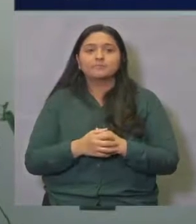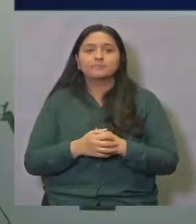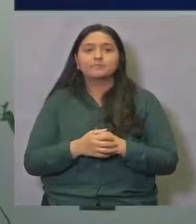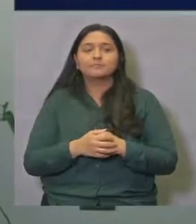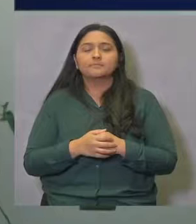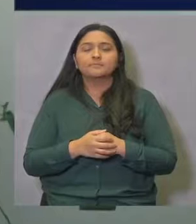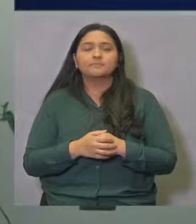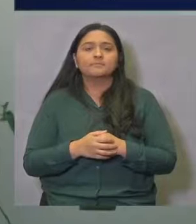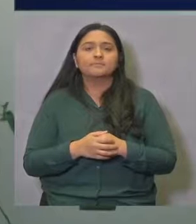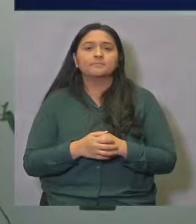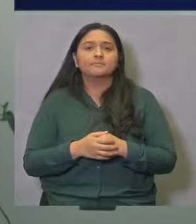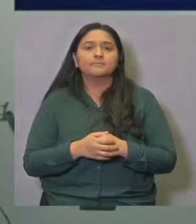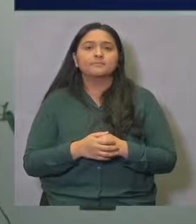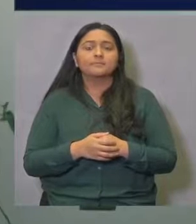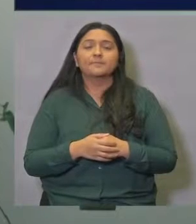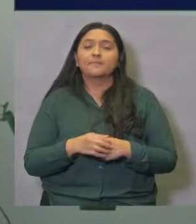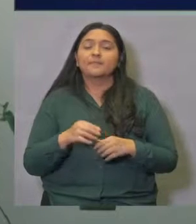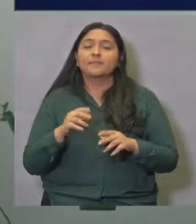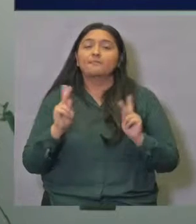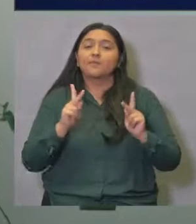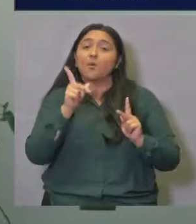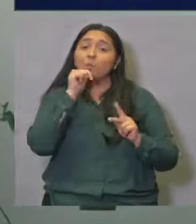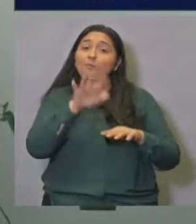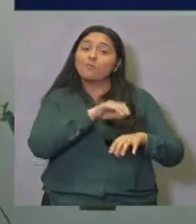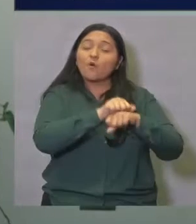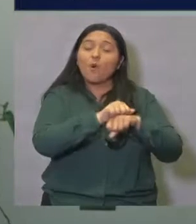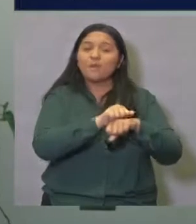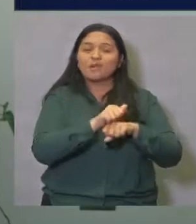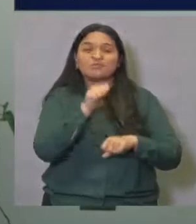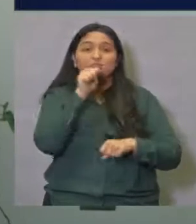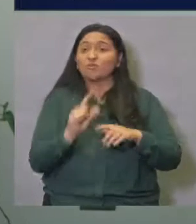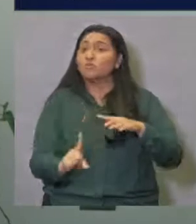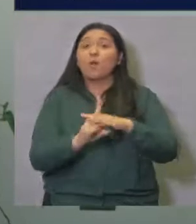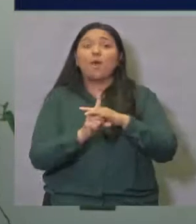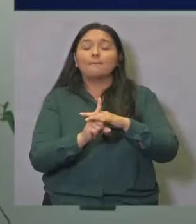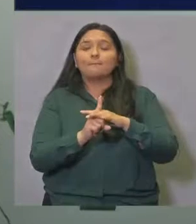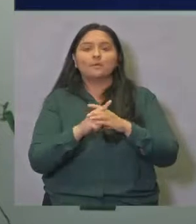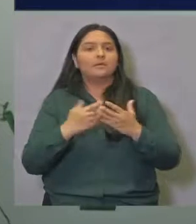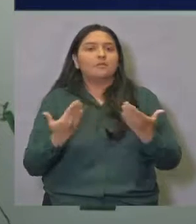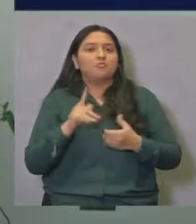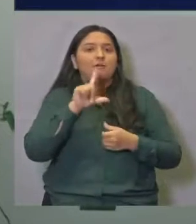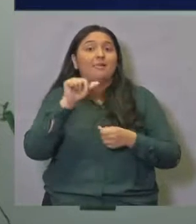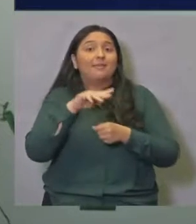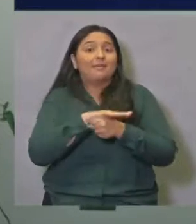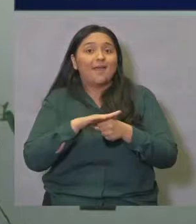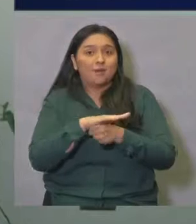GREAT QUESTIONS.